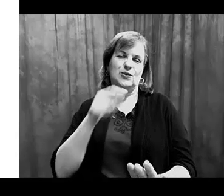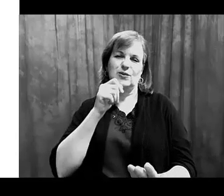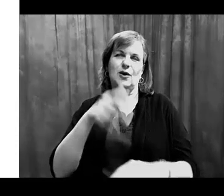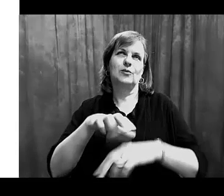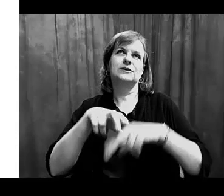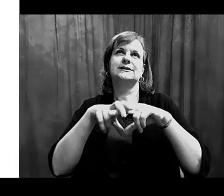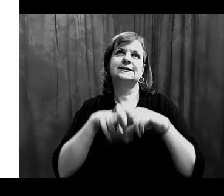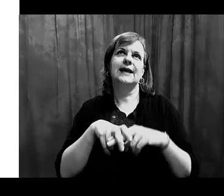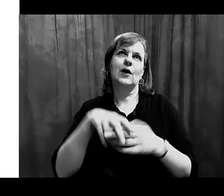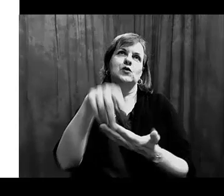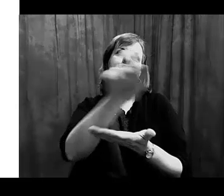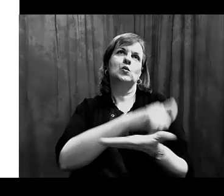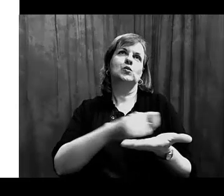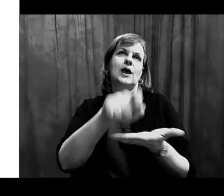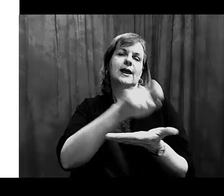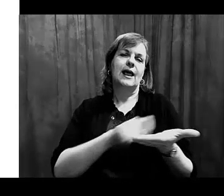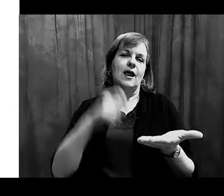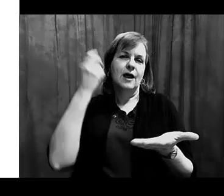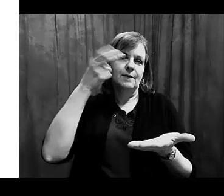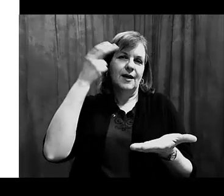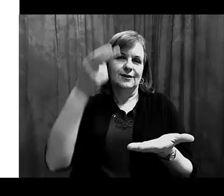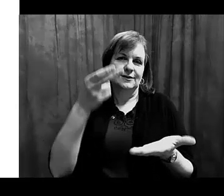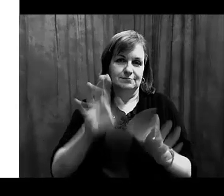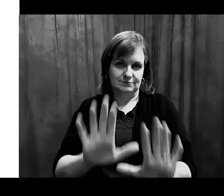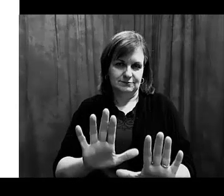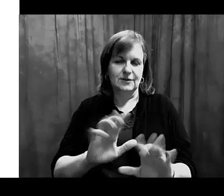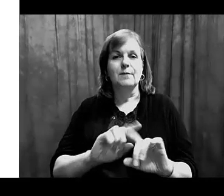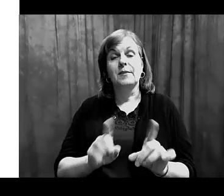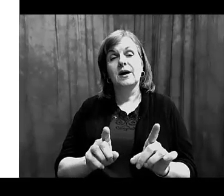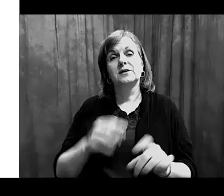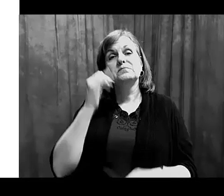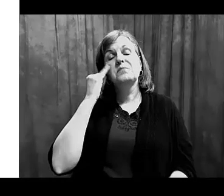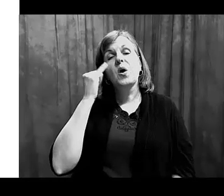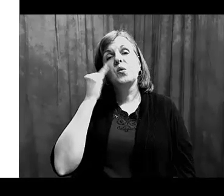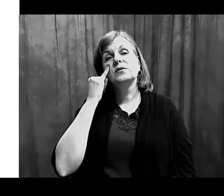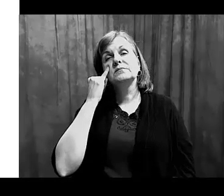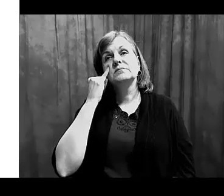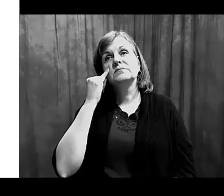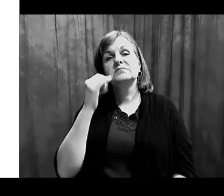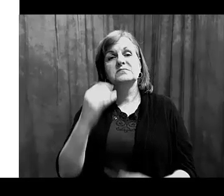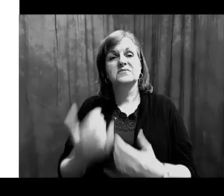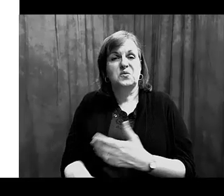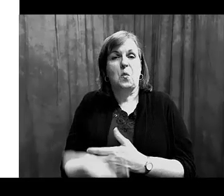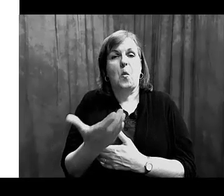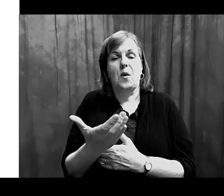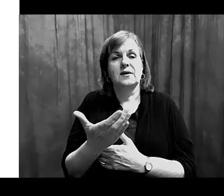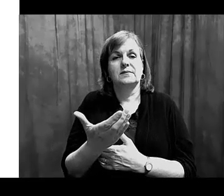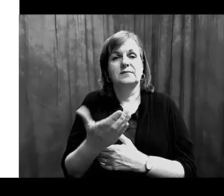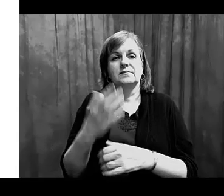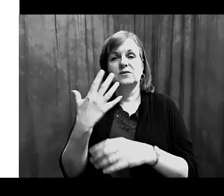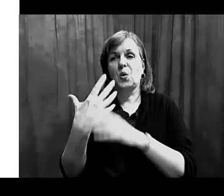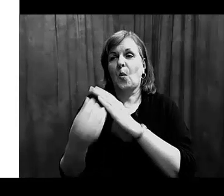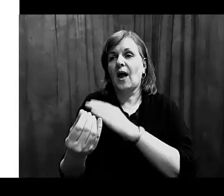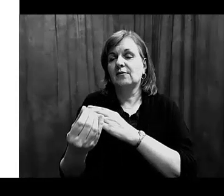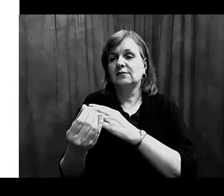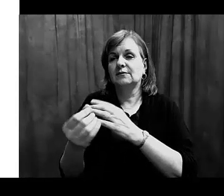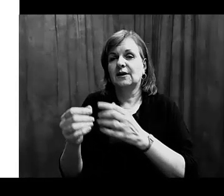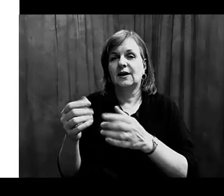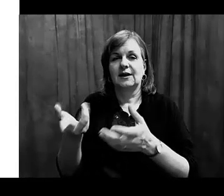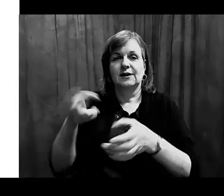now no - you don't sit down and write out a hypothesis [not always!] but if go pull out in the morning